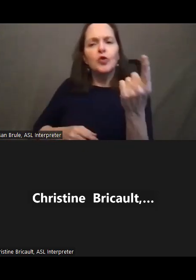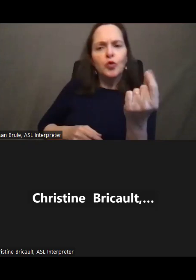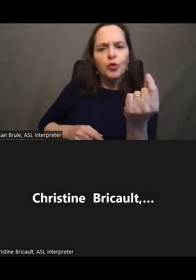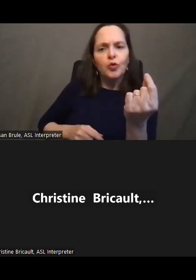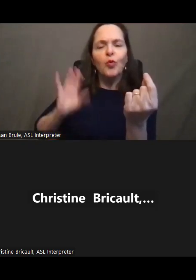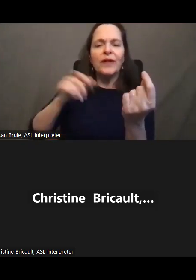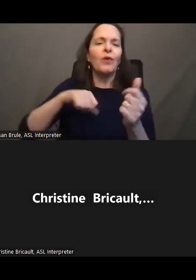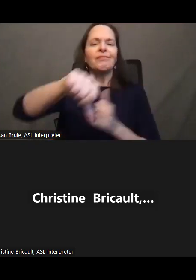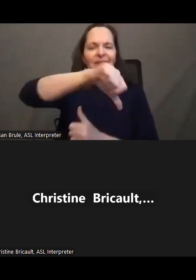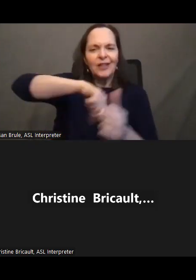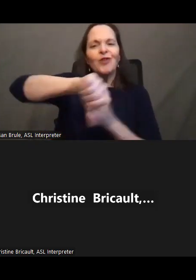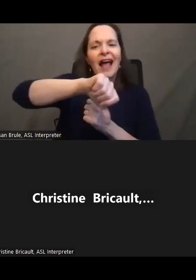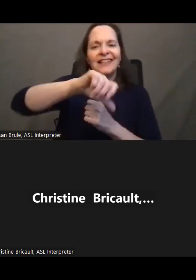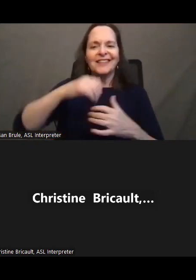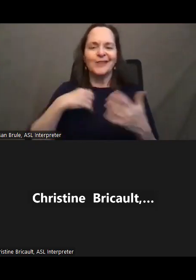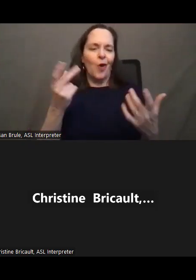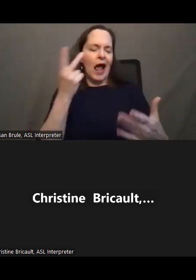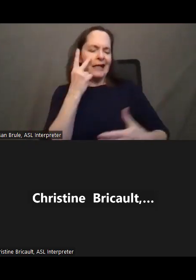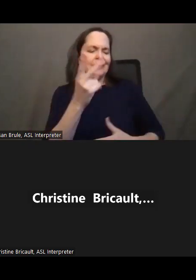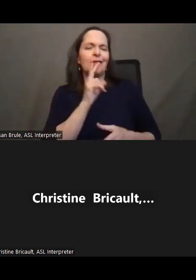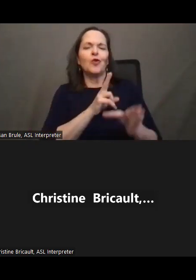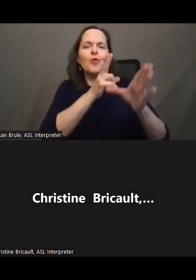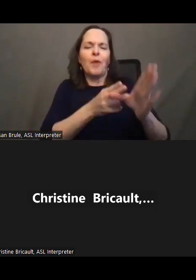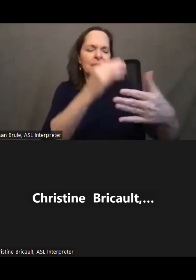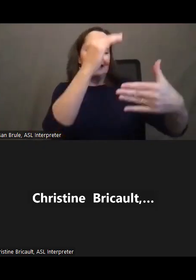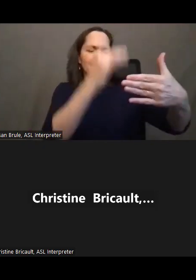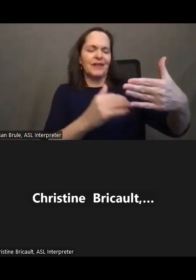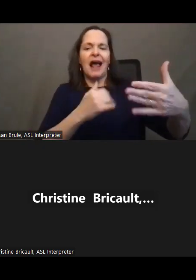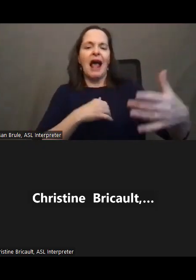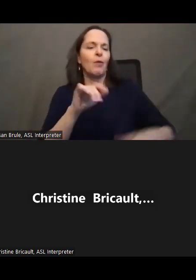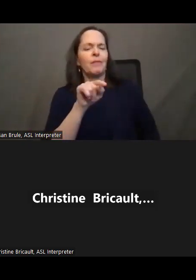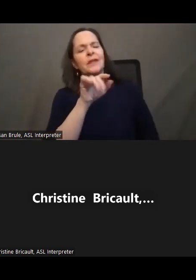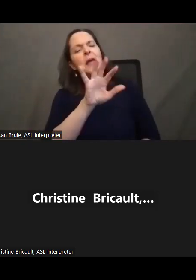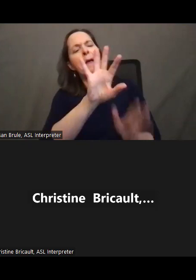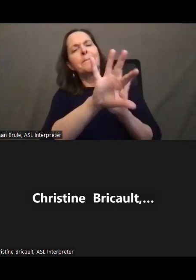And you can, you know, try to participate in those interactive scenarios, and hopefully that will be fun.